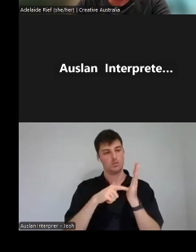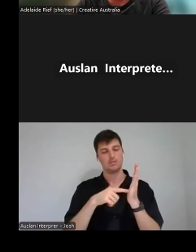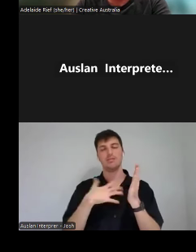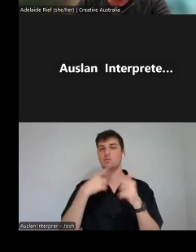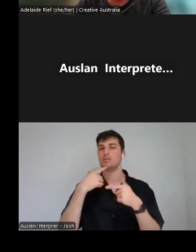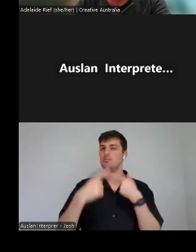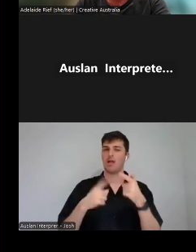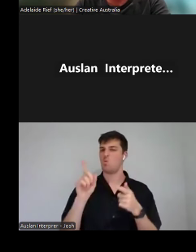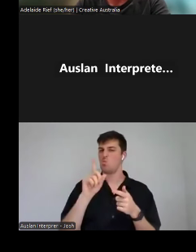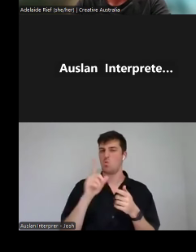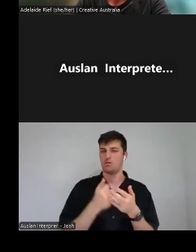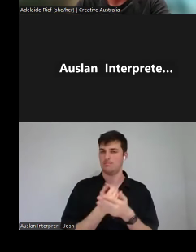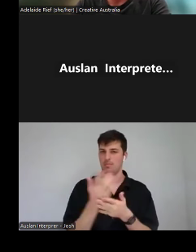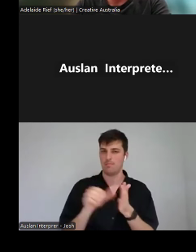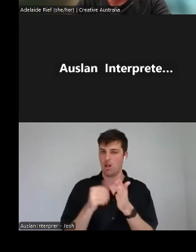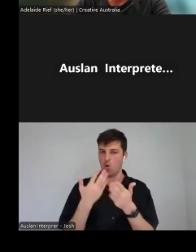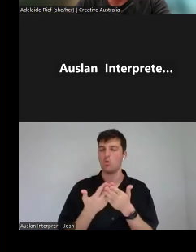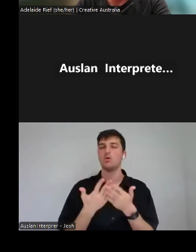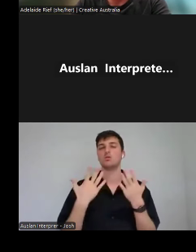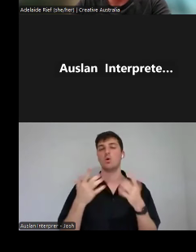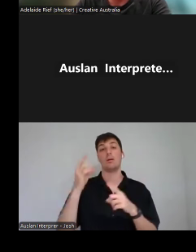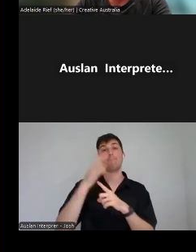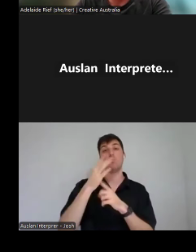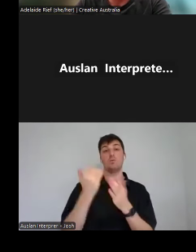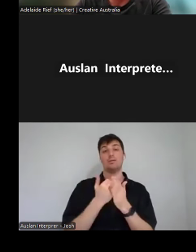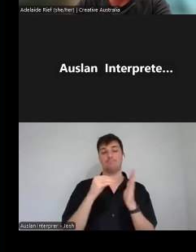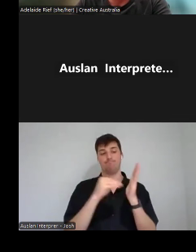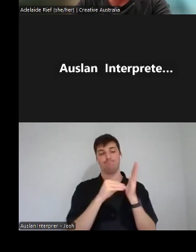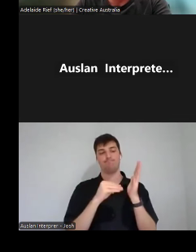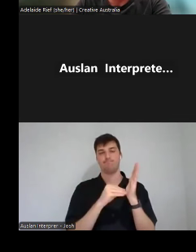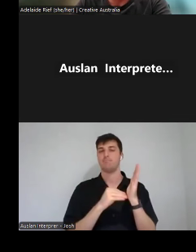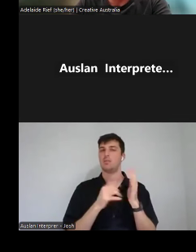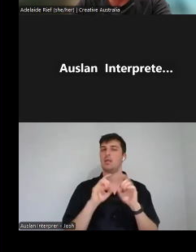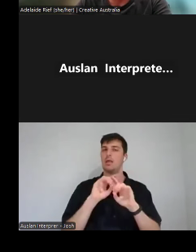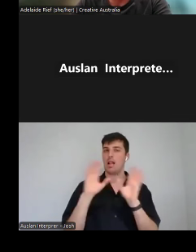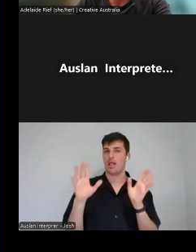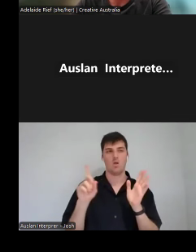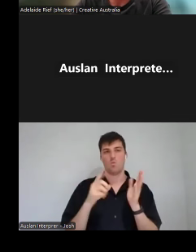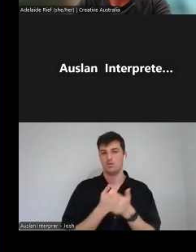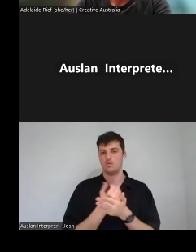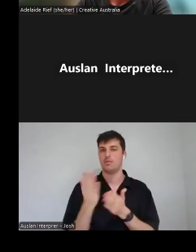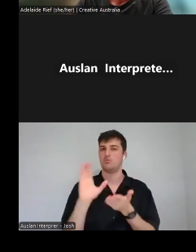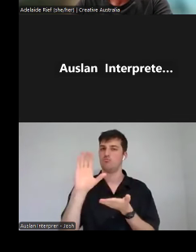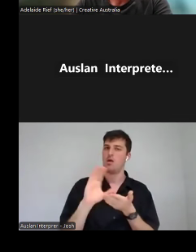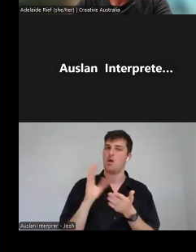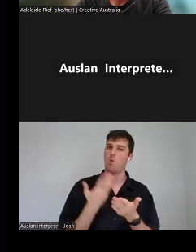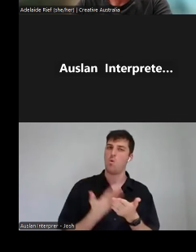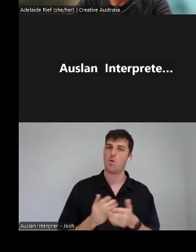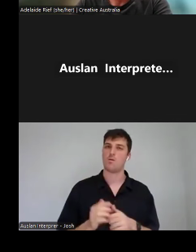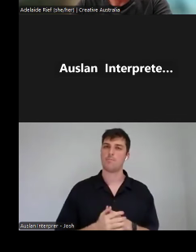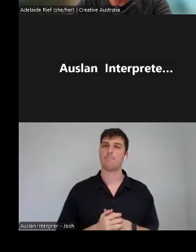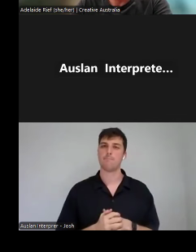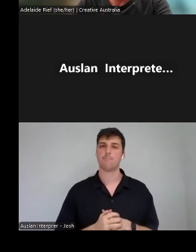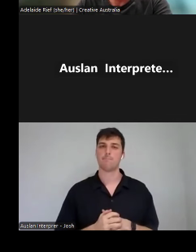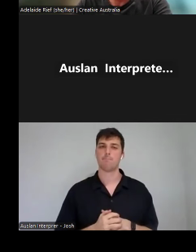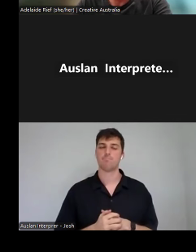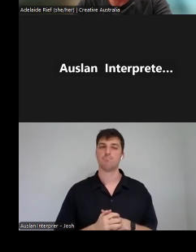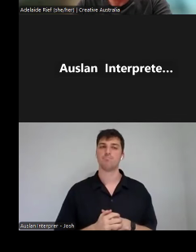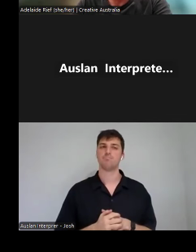keep clear records of what you spend the grant on. And when will you know if your application